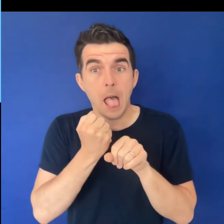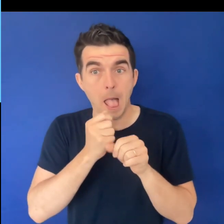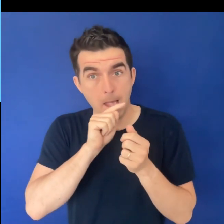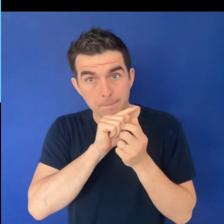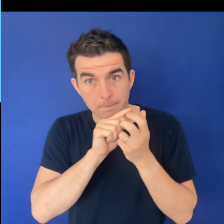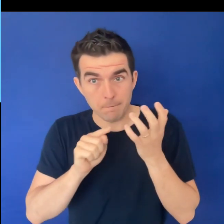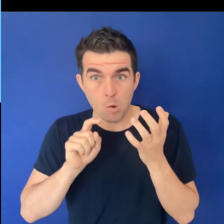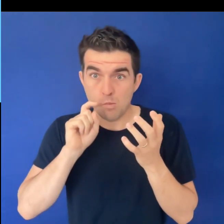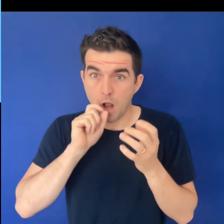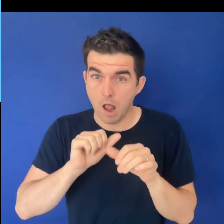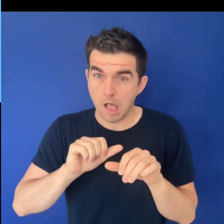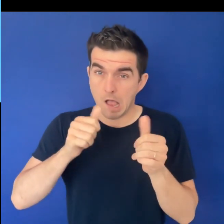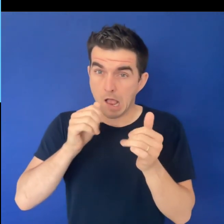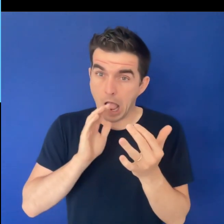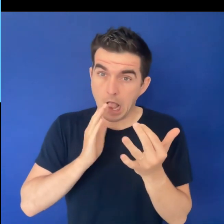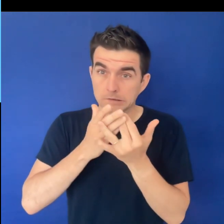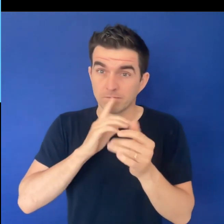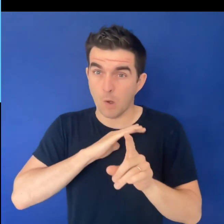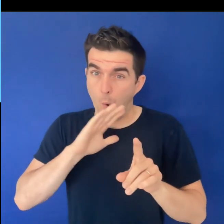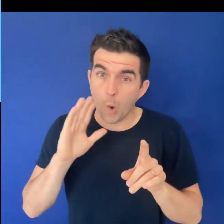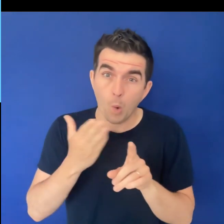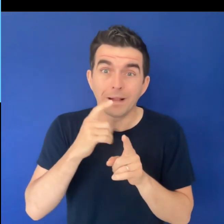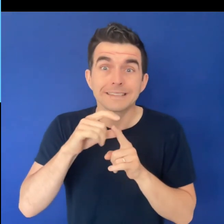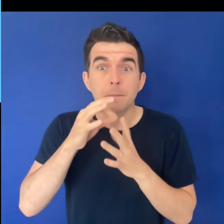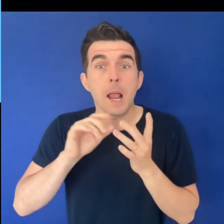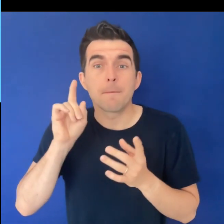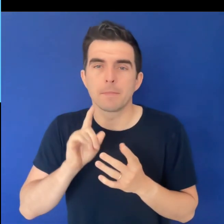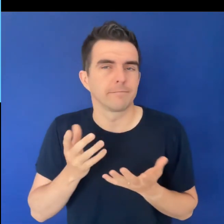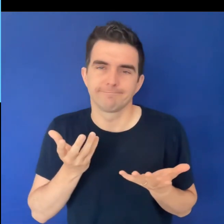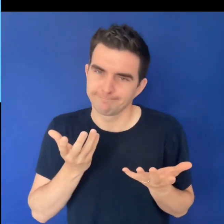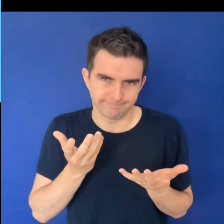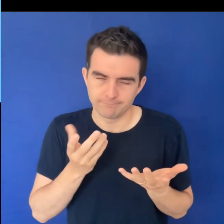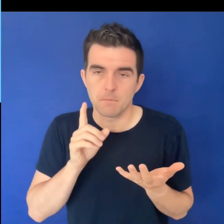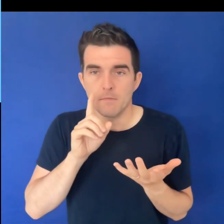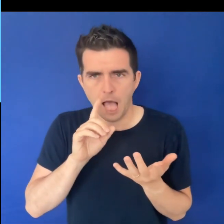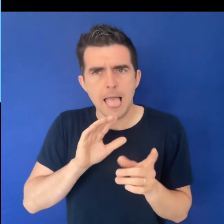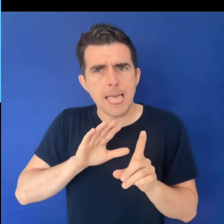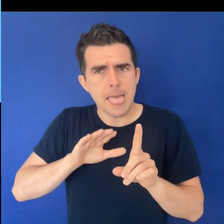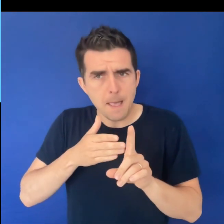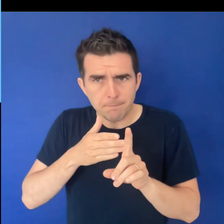disabled gamer, the aim of the showcase is that, wherever possible, there will be at least a couple